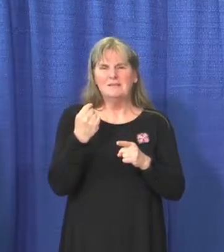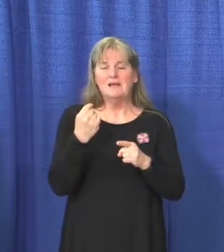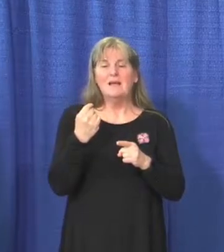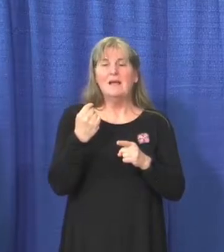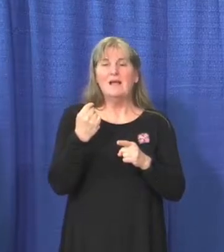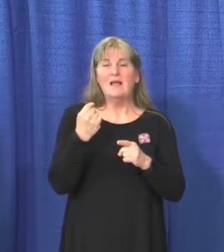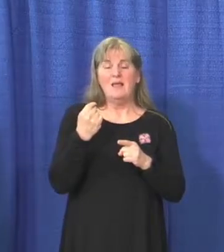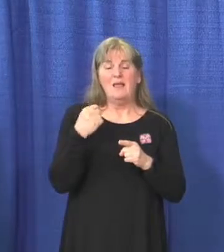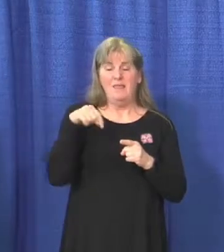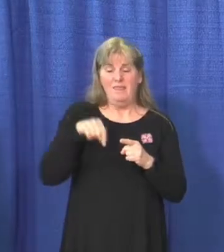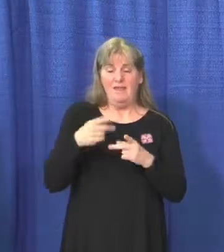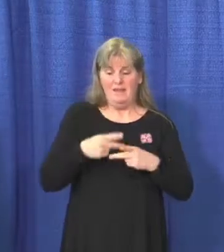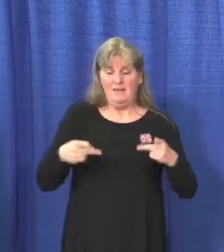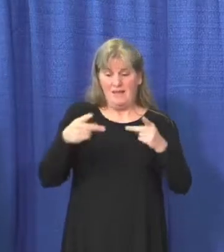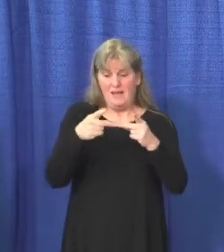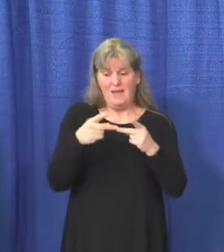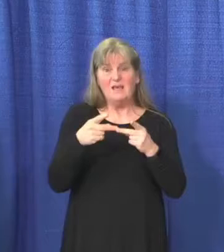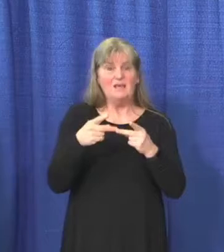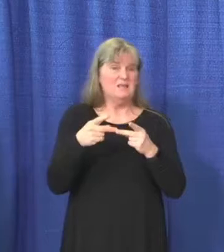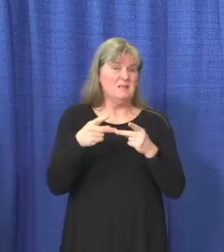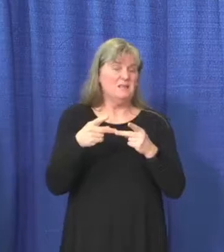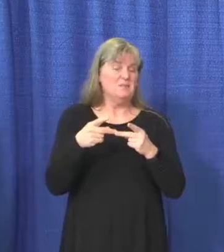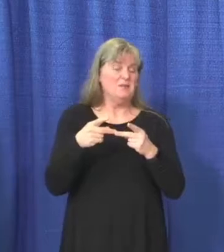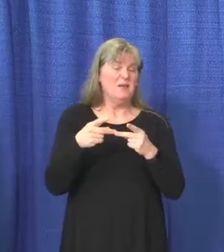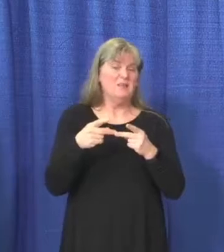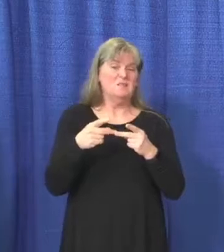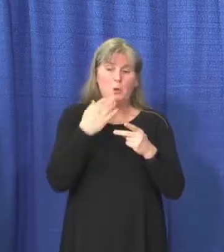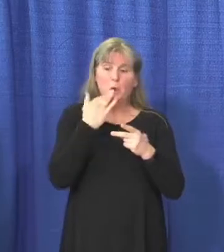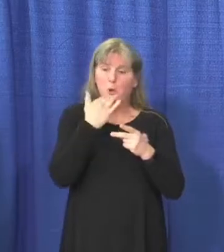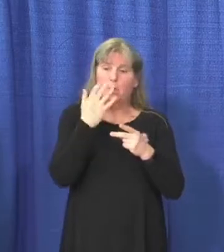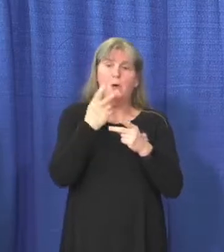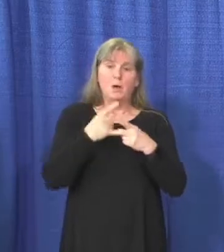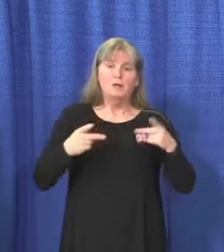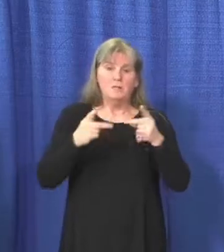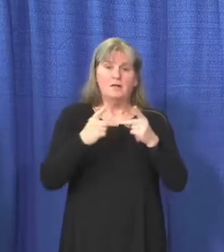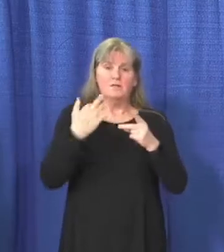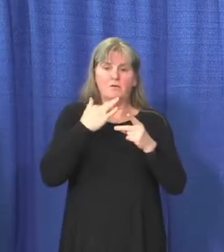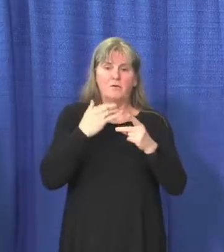world needs to be and we have that to offer. We will also be investing